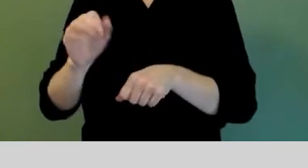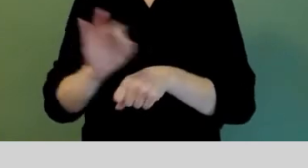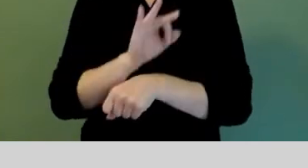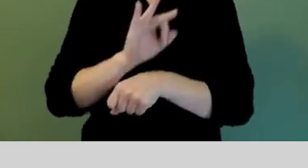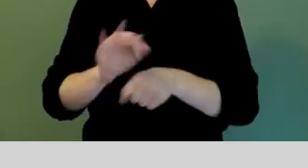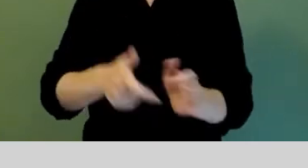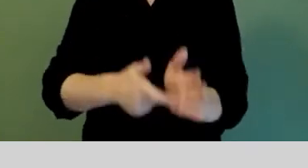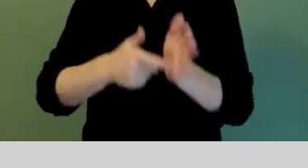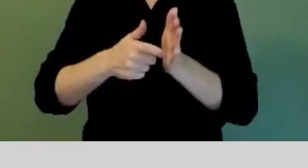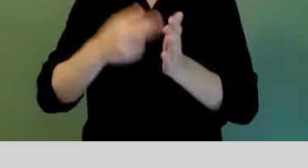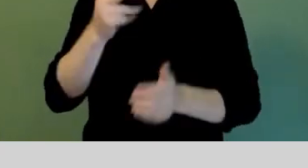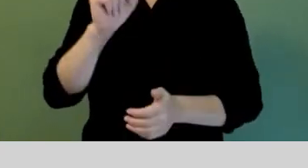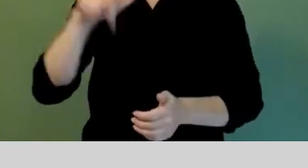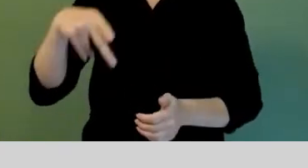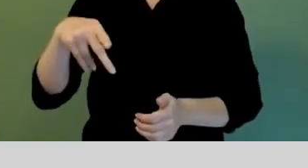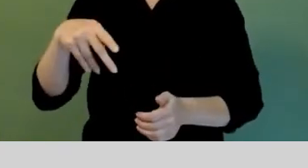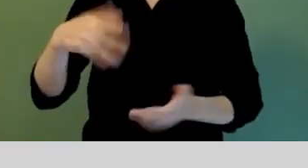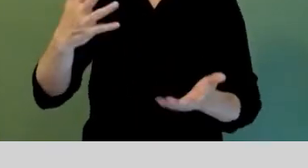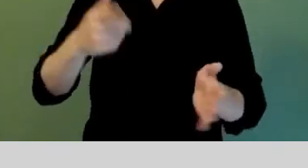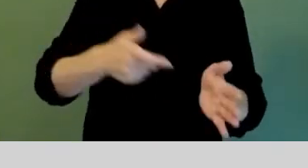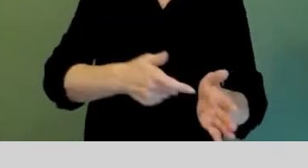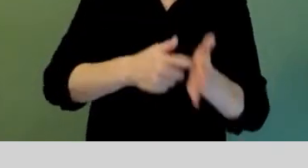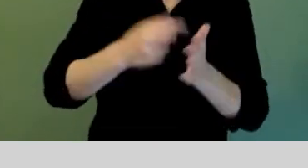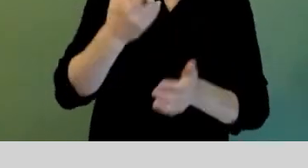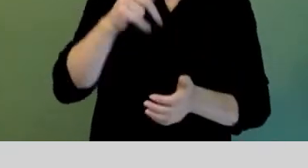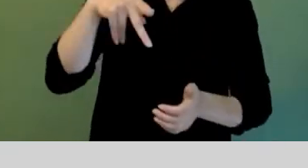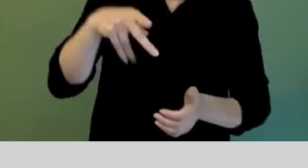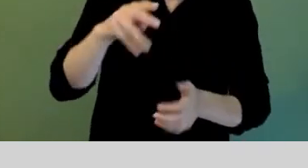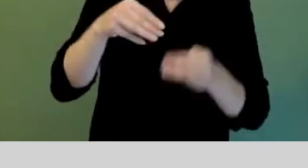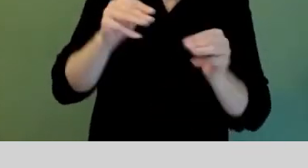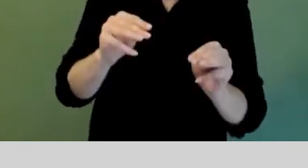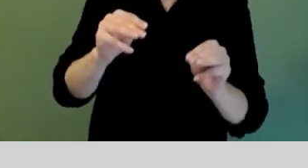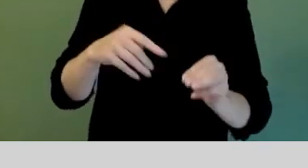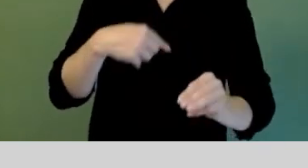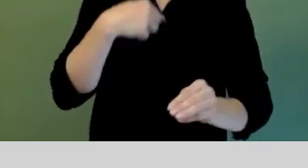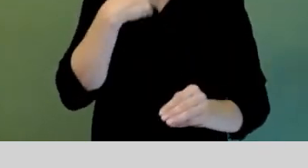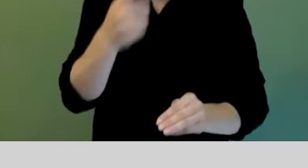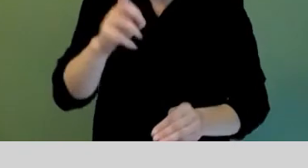tells Django which HTTP methods are acceptable for a given view which saves you from having to remember